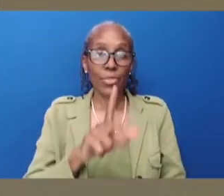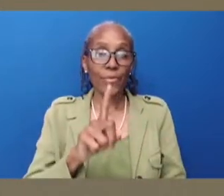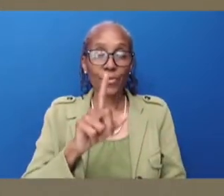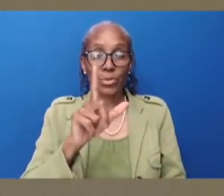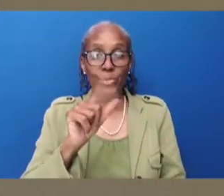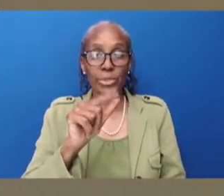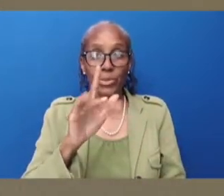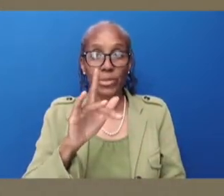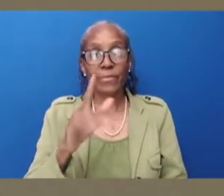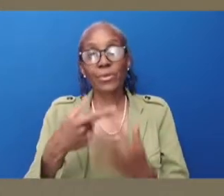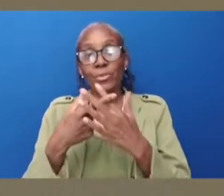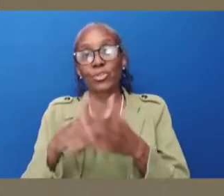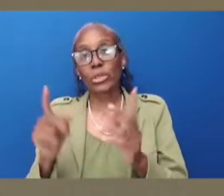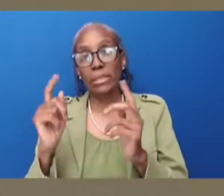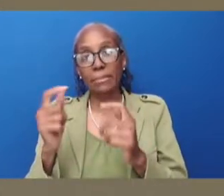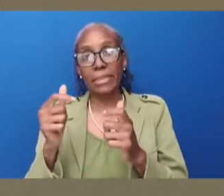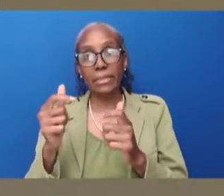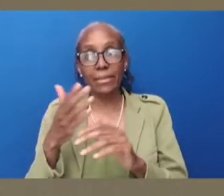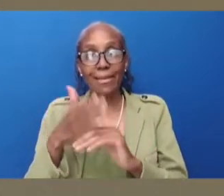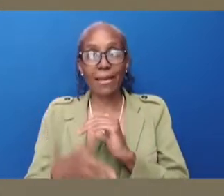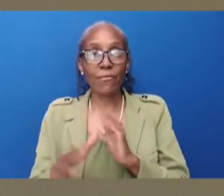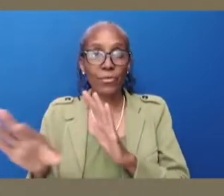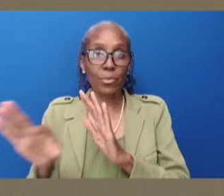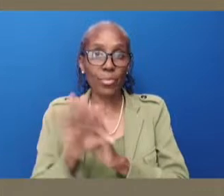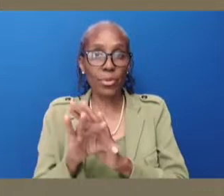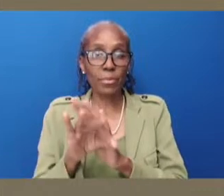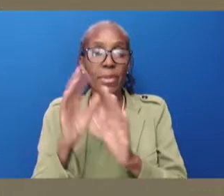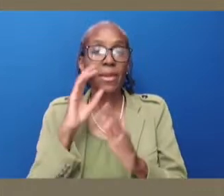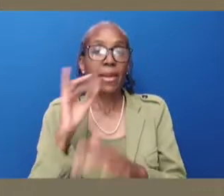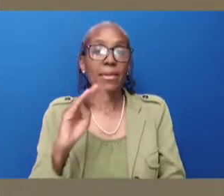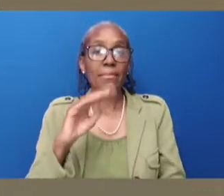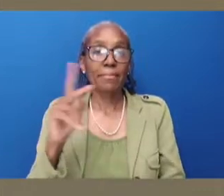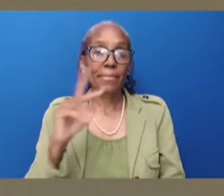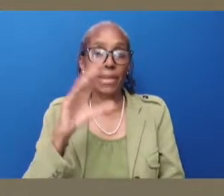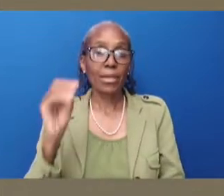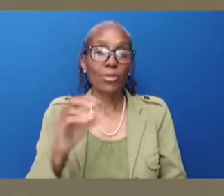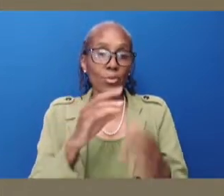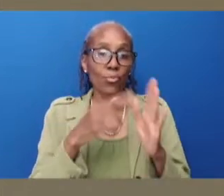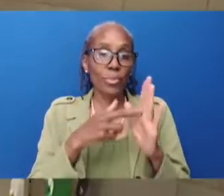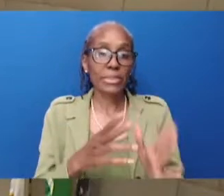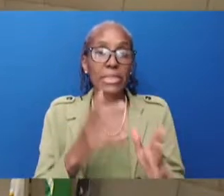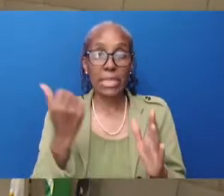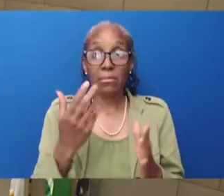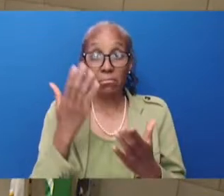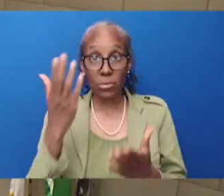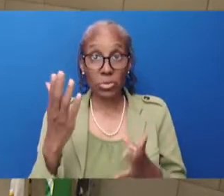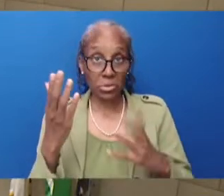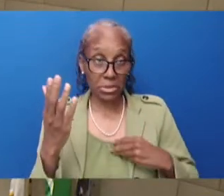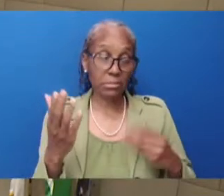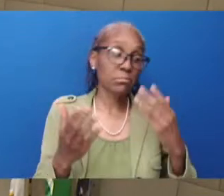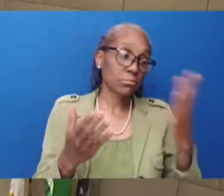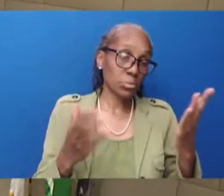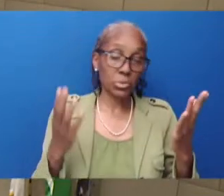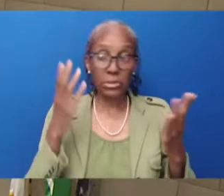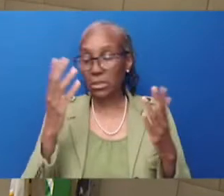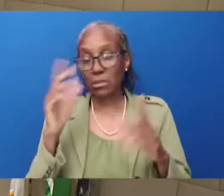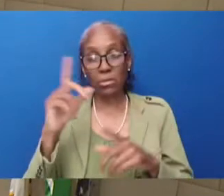THE UNEXPIRED TERM OF MICHAEL BRYANT, EXPIRING DIM 31, 2025, EFFECTIVE IMMEDIATELY AFTER APPOINTMENT AS THE MECKLENBURG